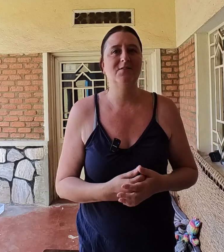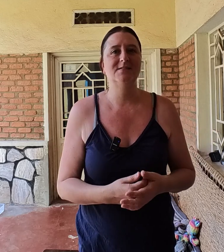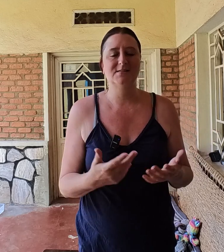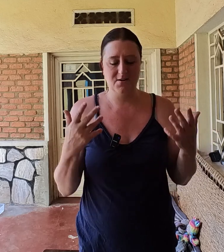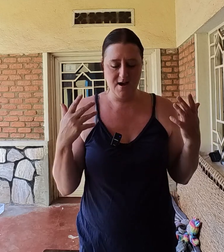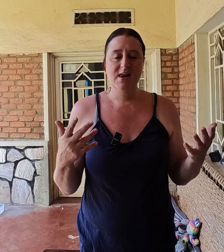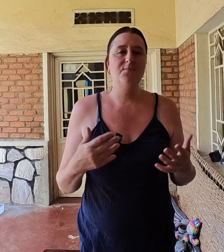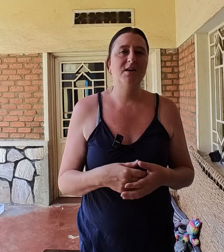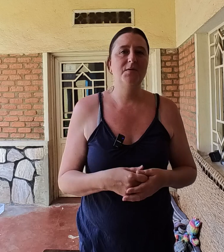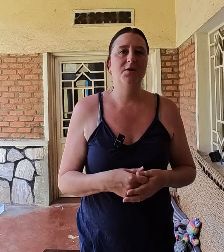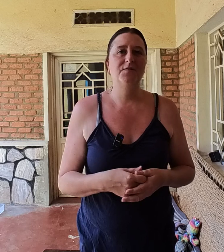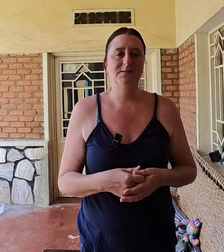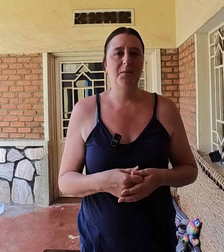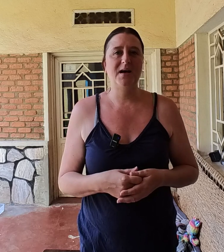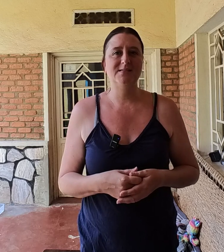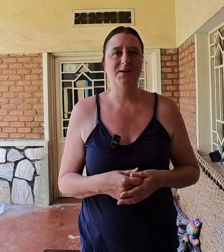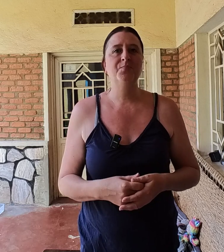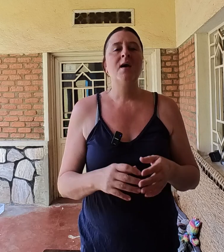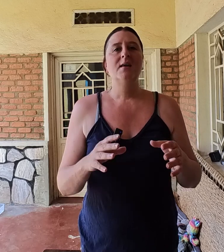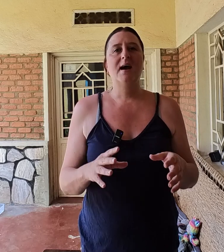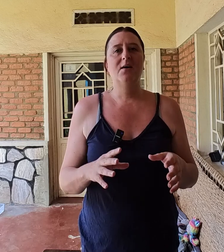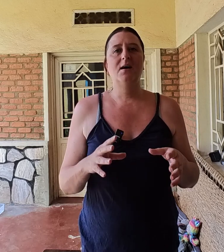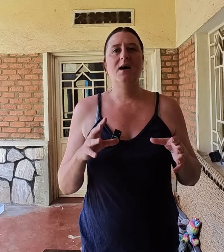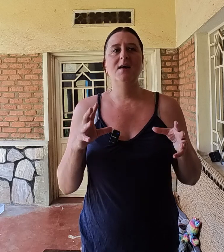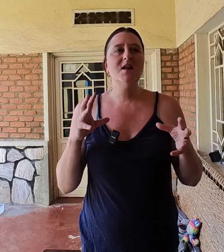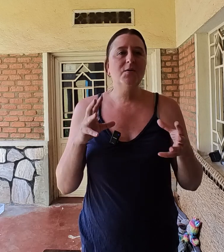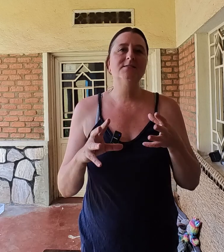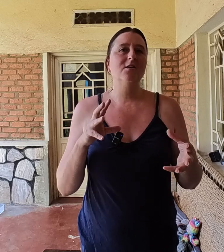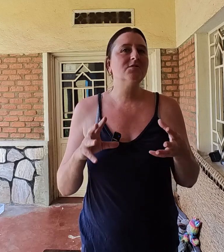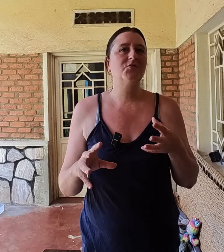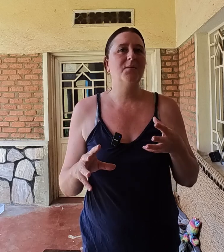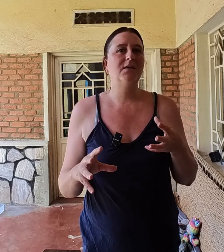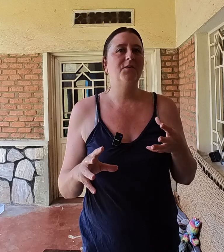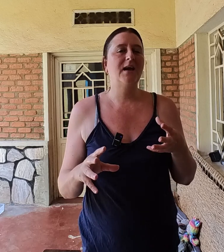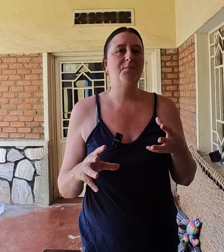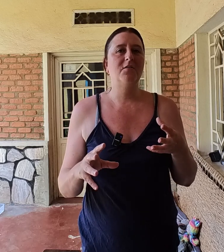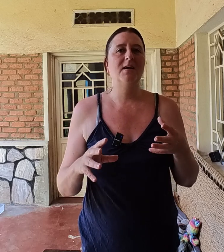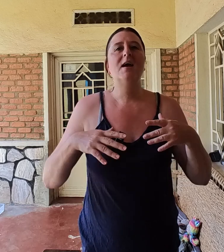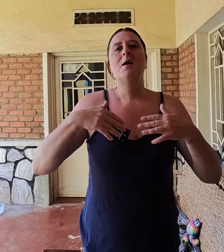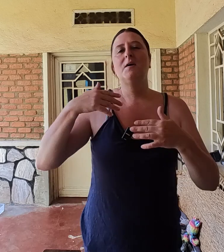series, so let me know below if it's a bit better? Now, I know it is a lot of cramming of vocabulary